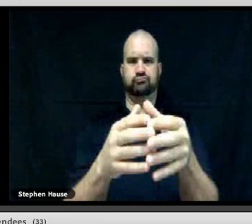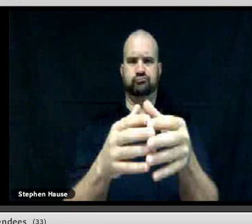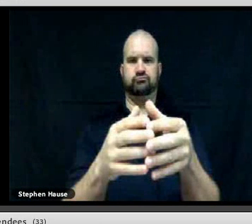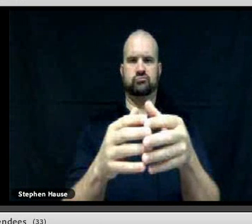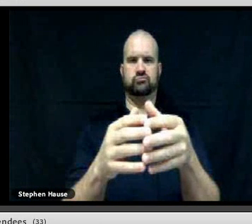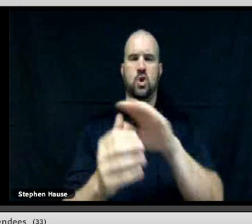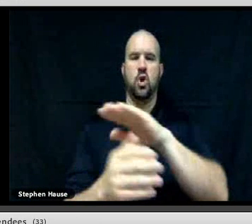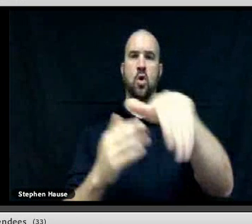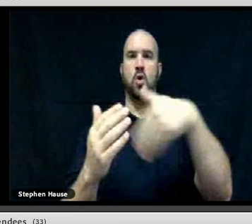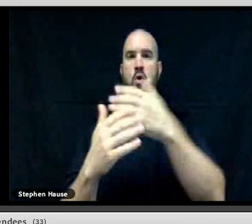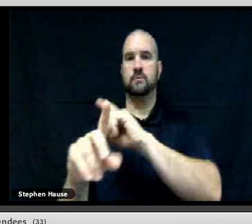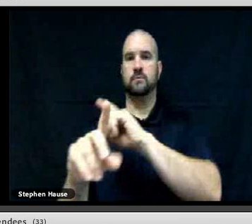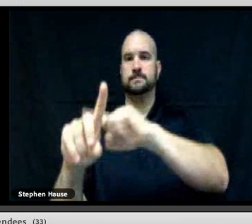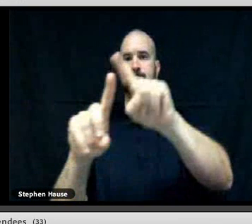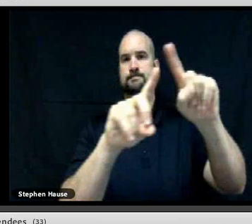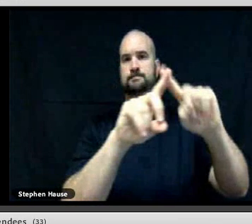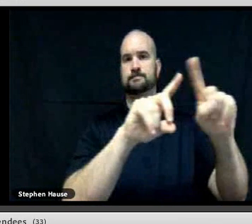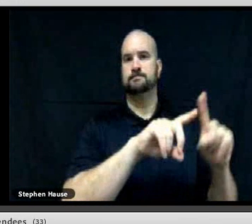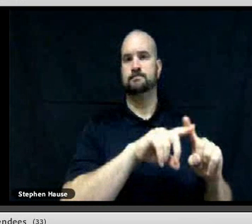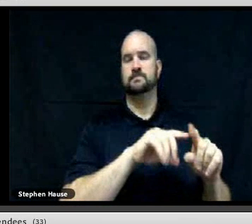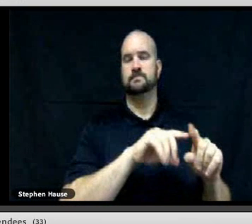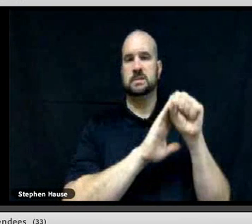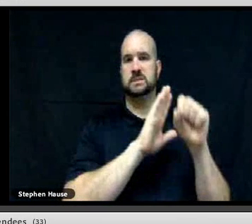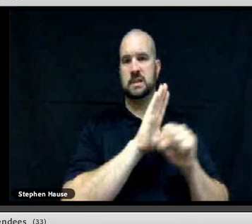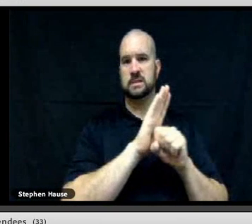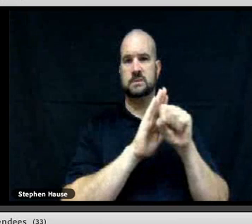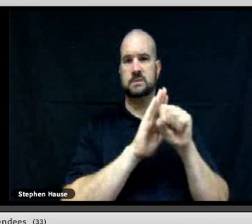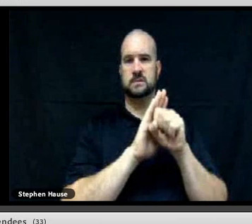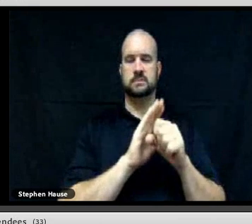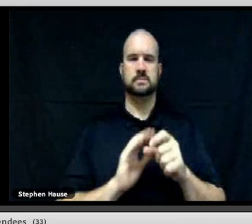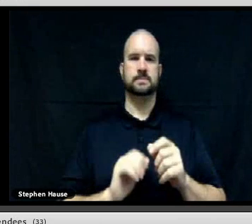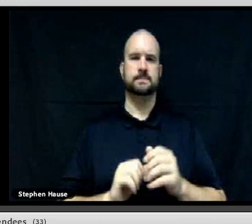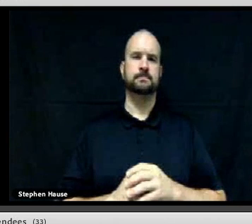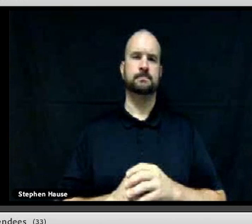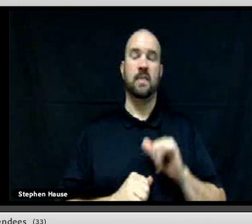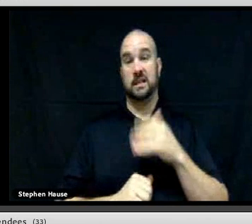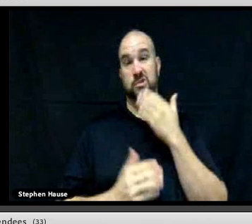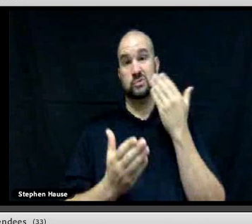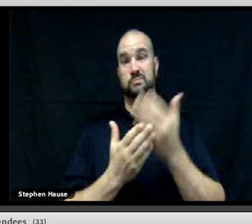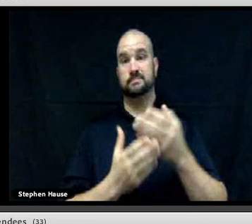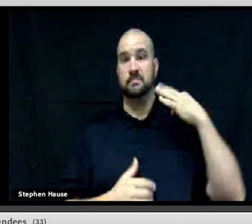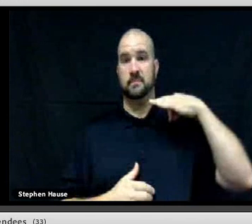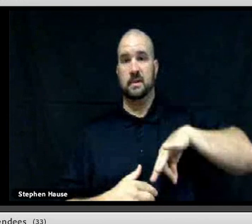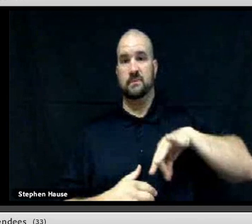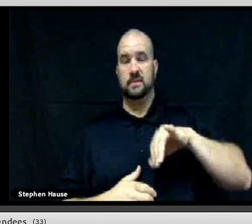Uh, so that's a good way -- that's a really great benefit, um, of participating in DPLA.